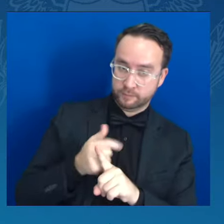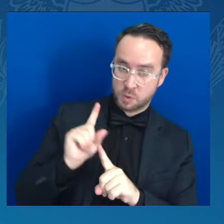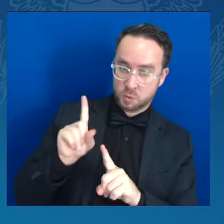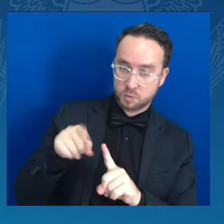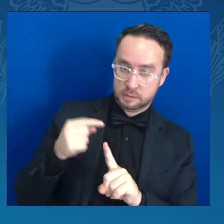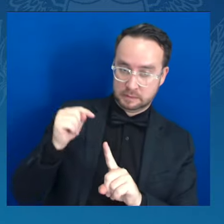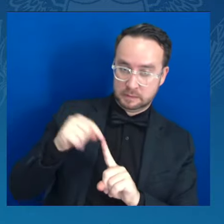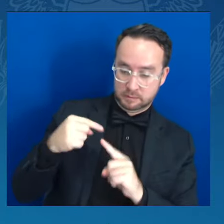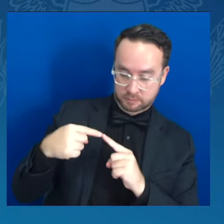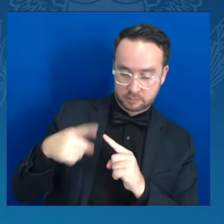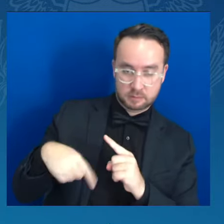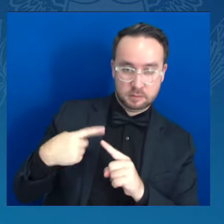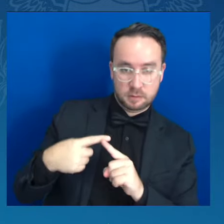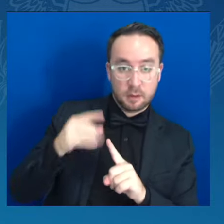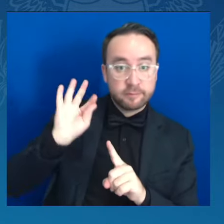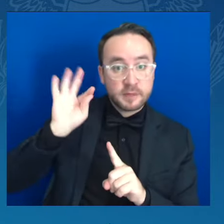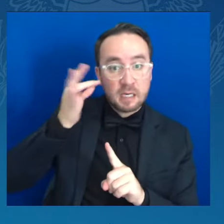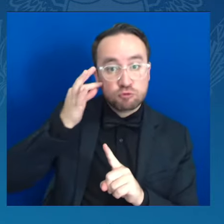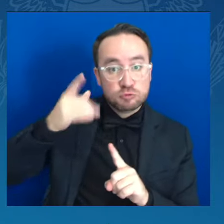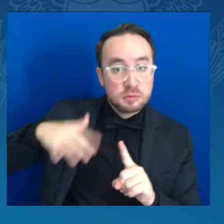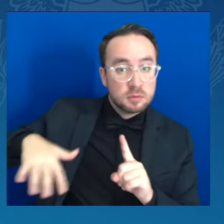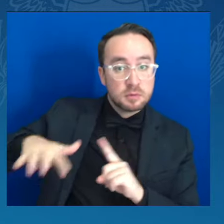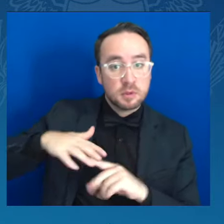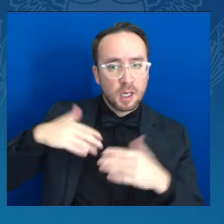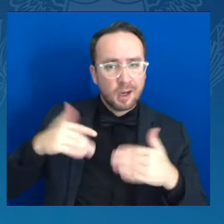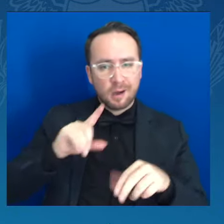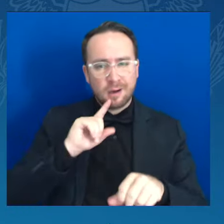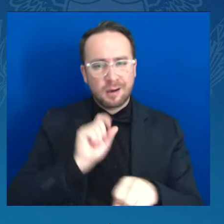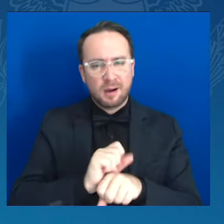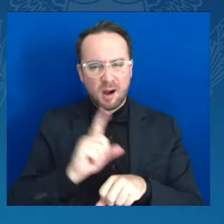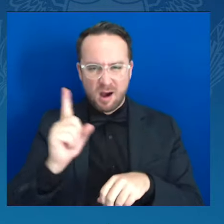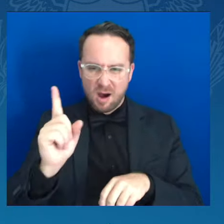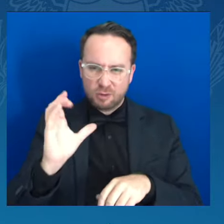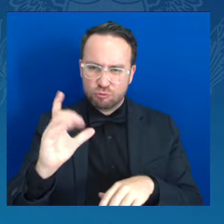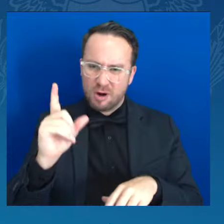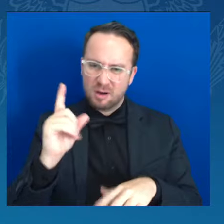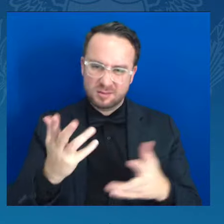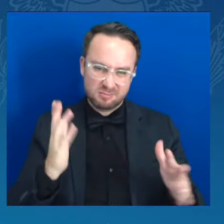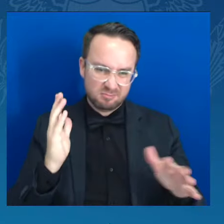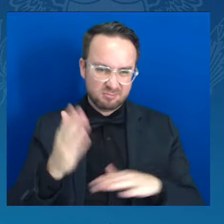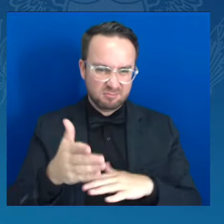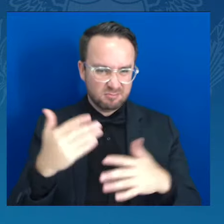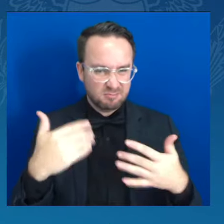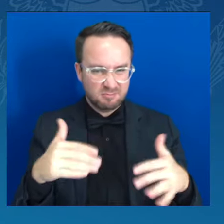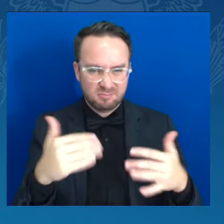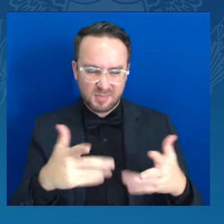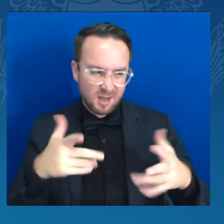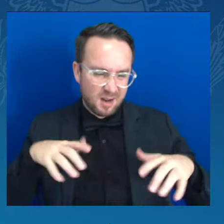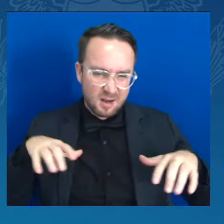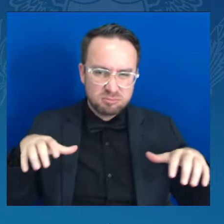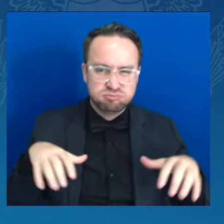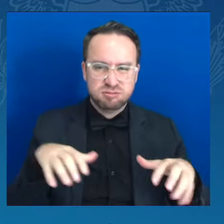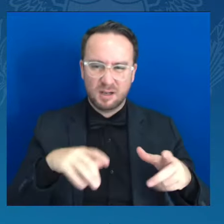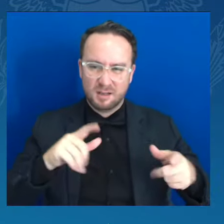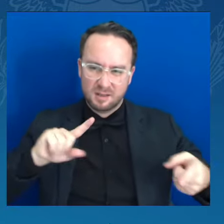The rule leverages cost effective, innovative technologies to achieve a nearly 80 percent reduction